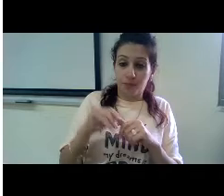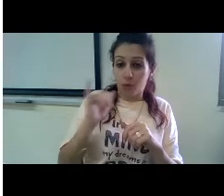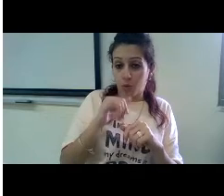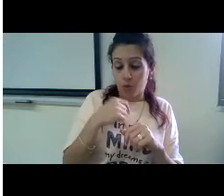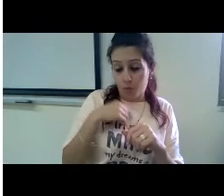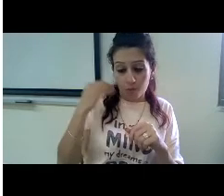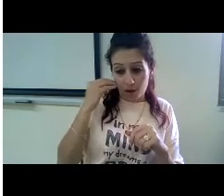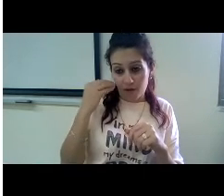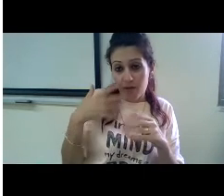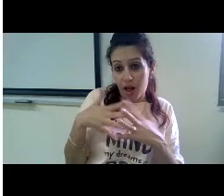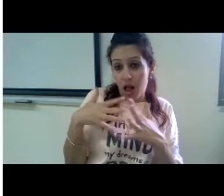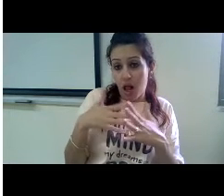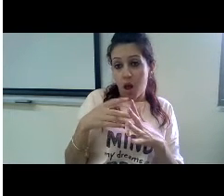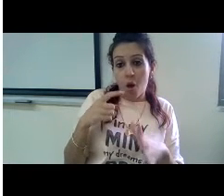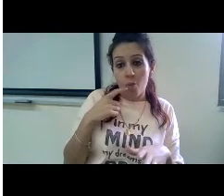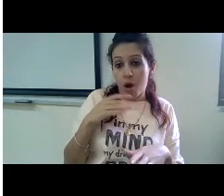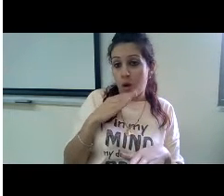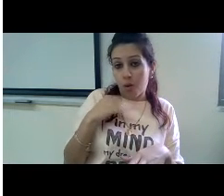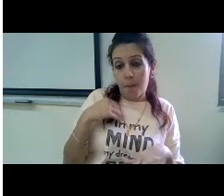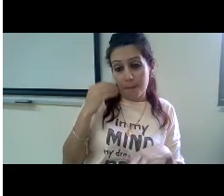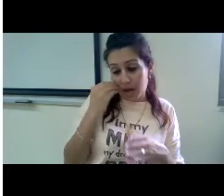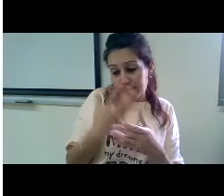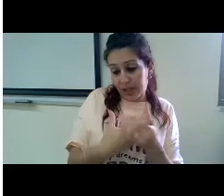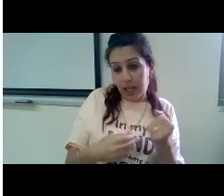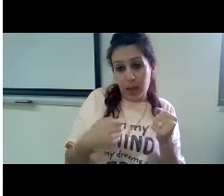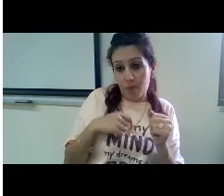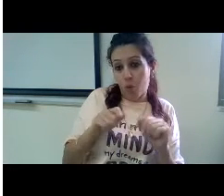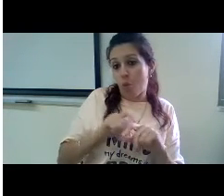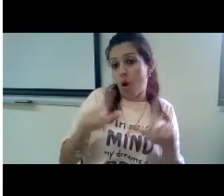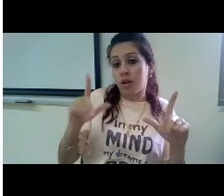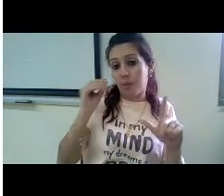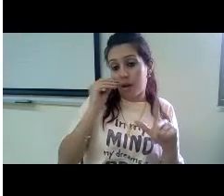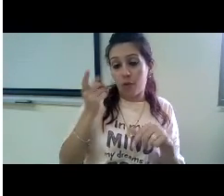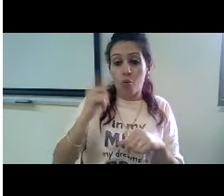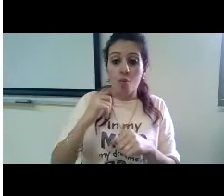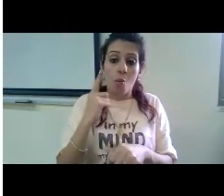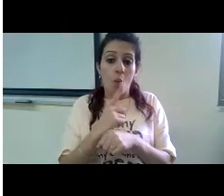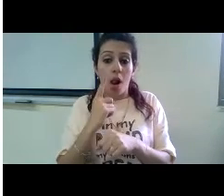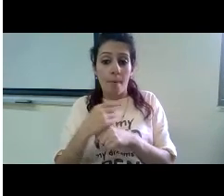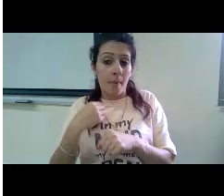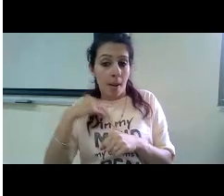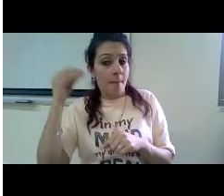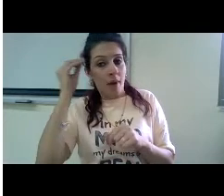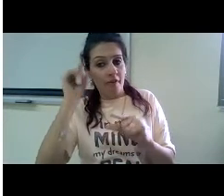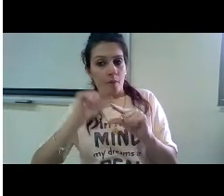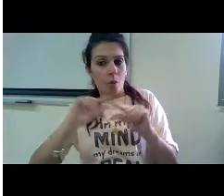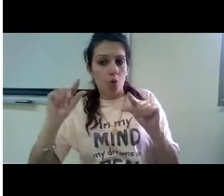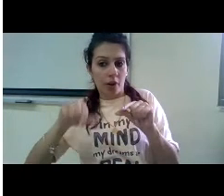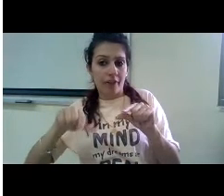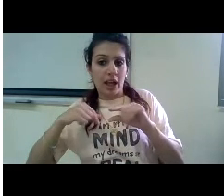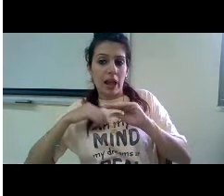and the parents in the supporting of the education of the child. You are not teaching, I as a professional